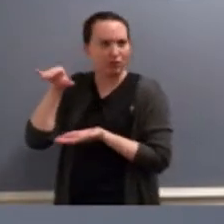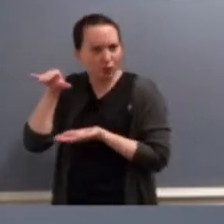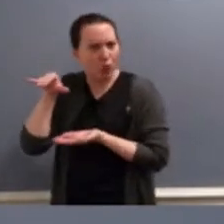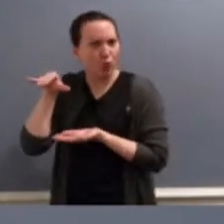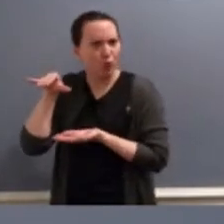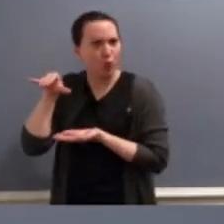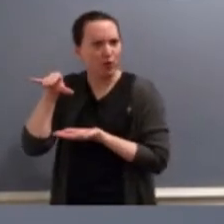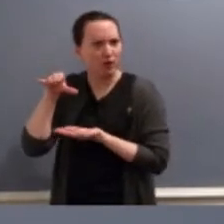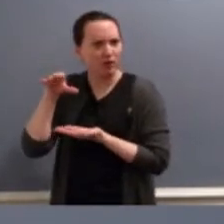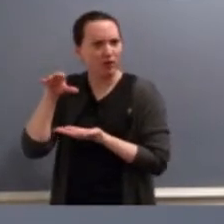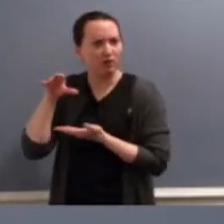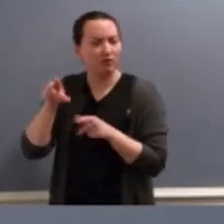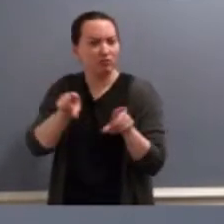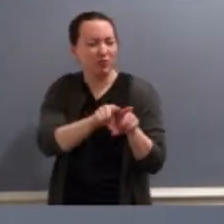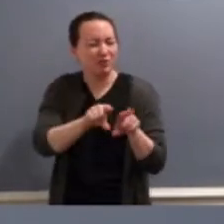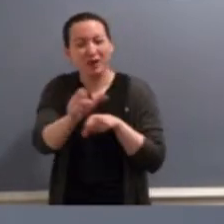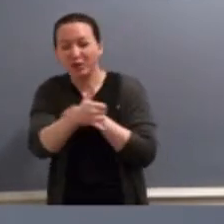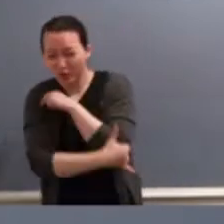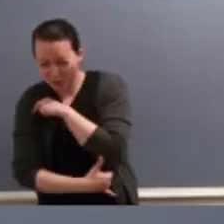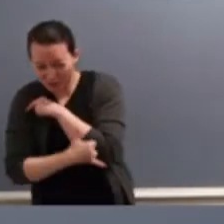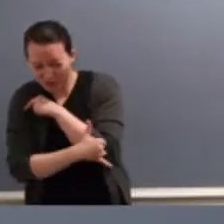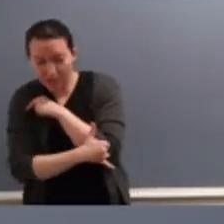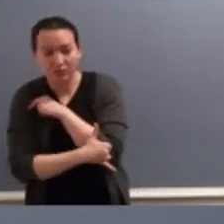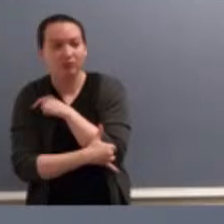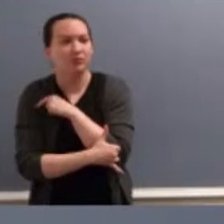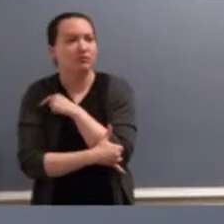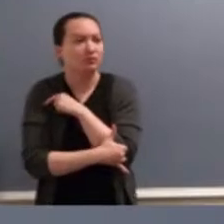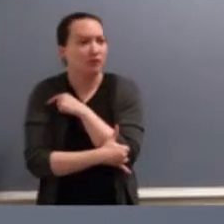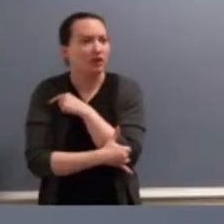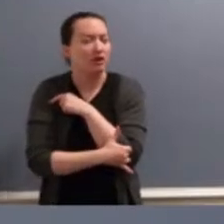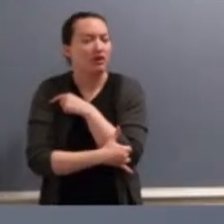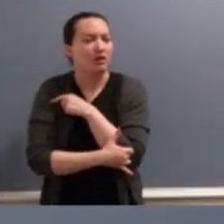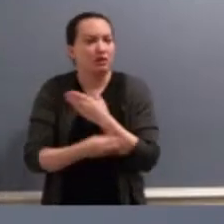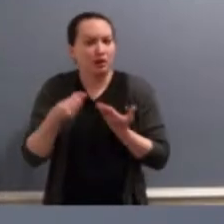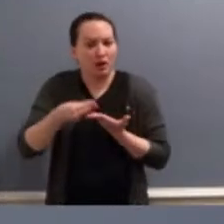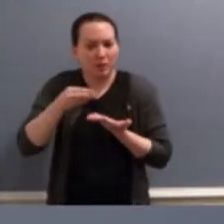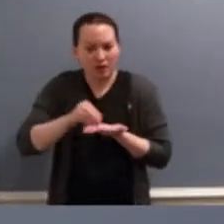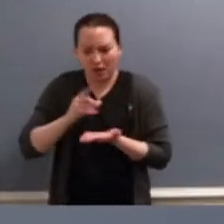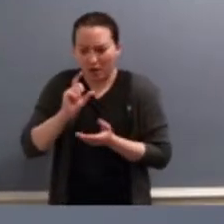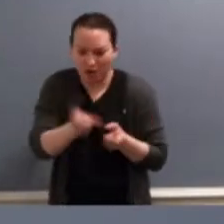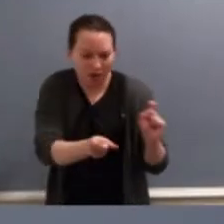as well as other counties to get funding and help to the people which has allowed us